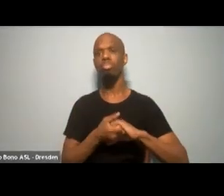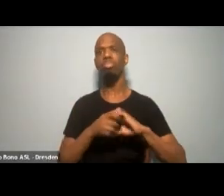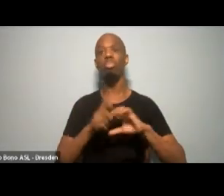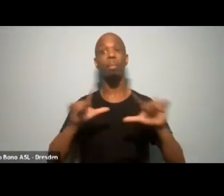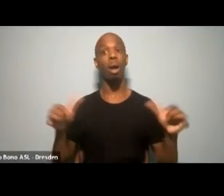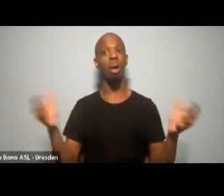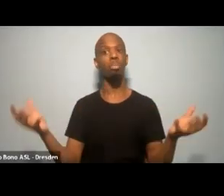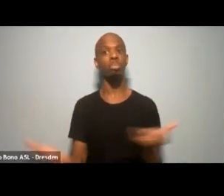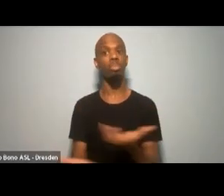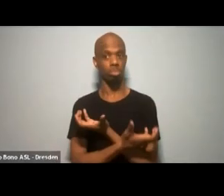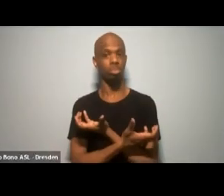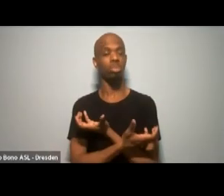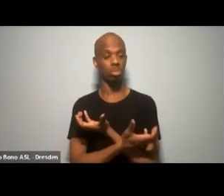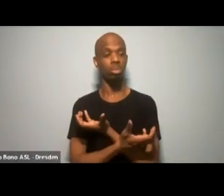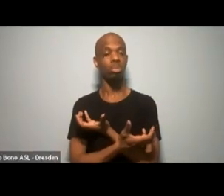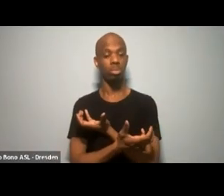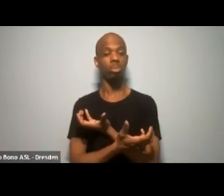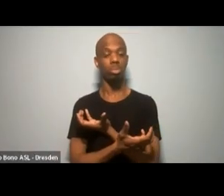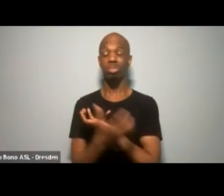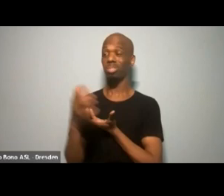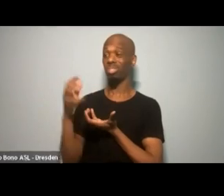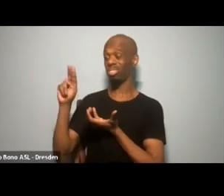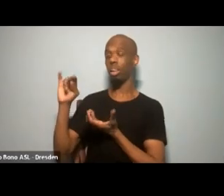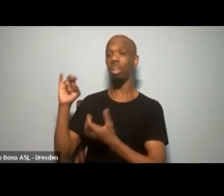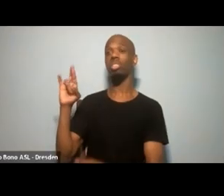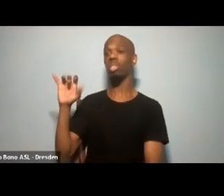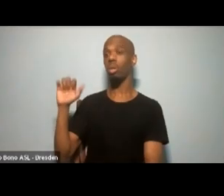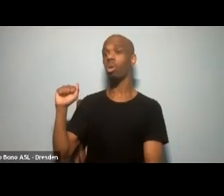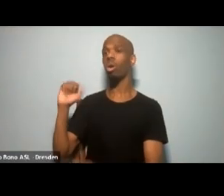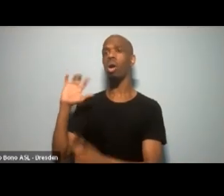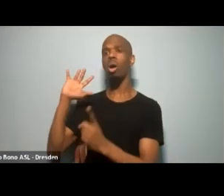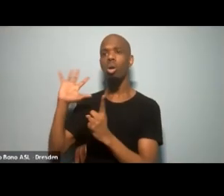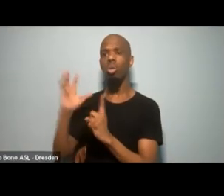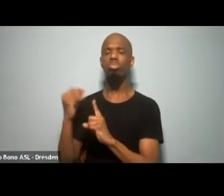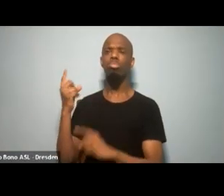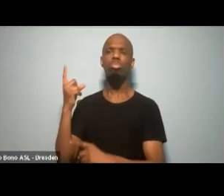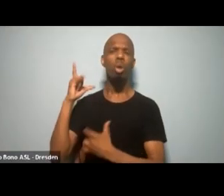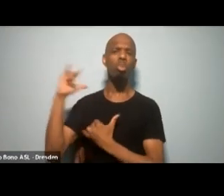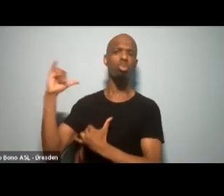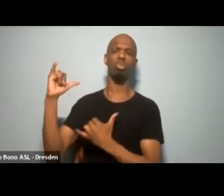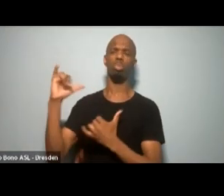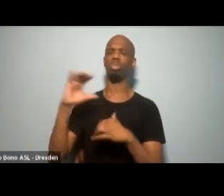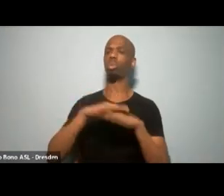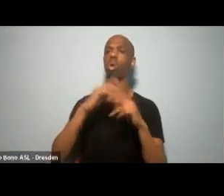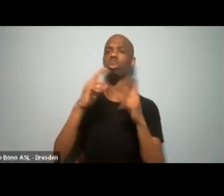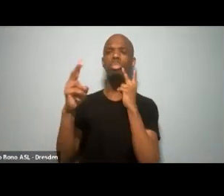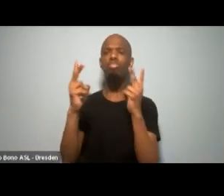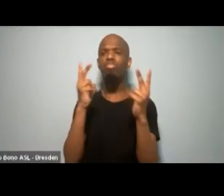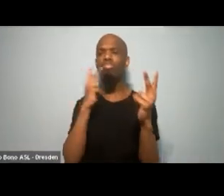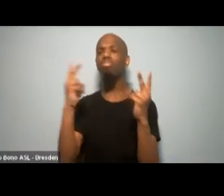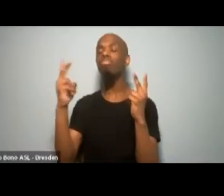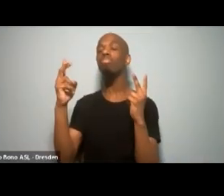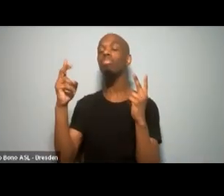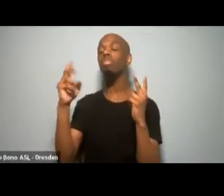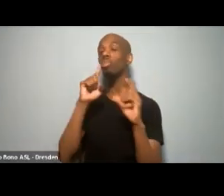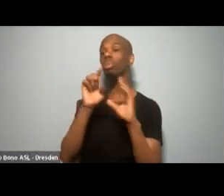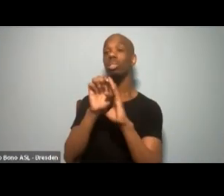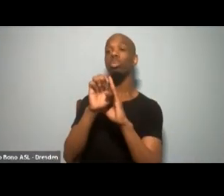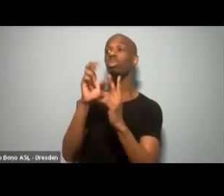are always on display, from visual arts to sculptures and dressmaking.